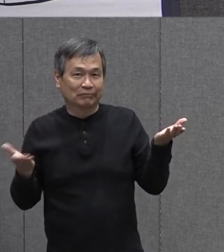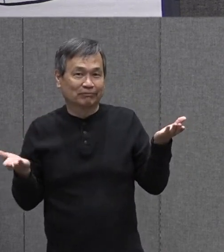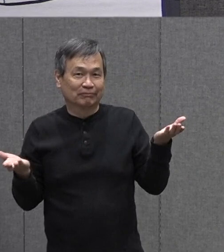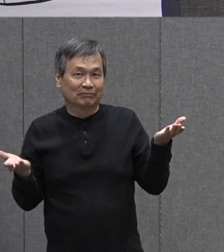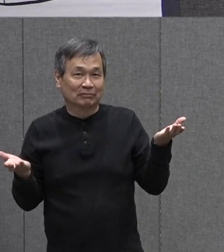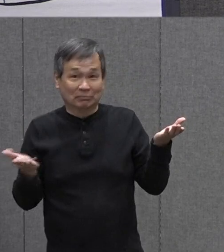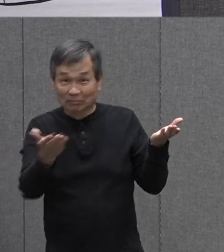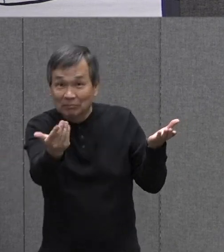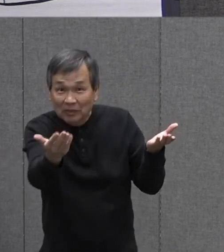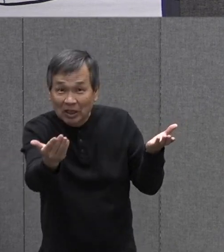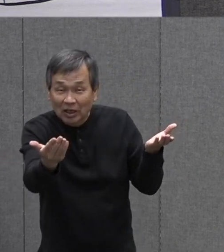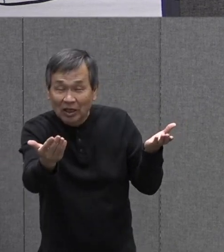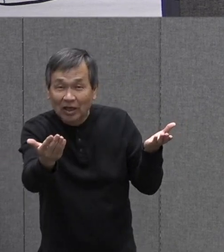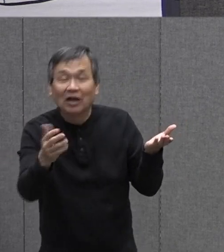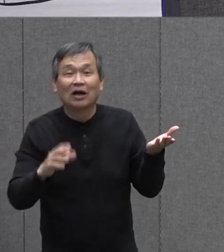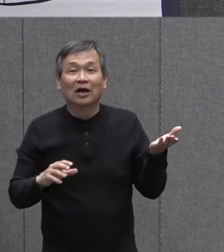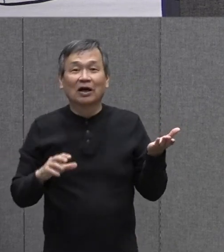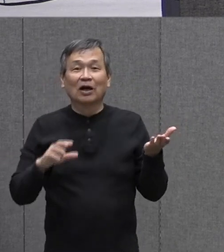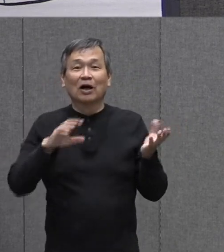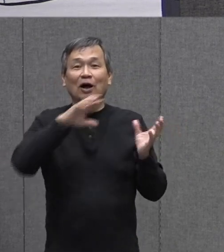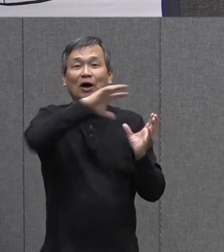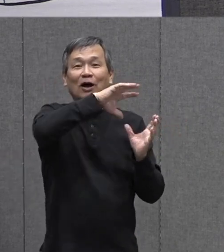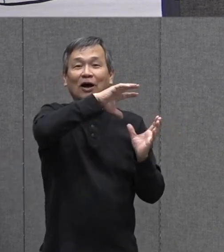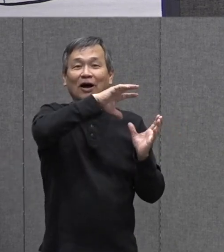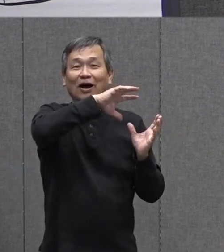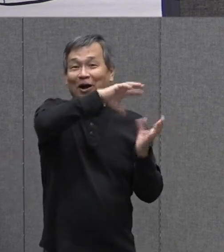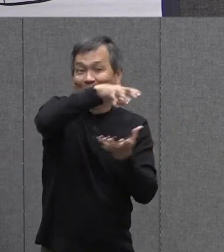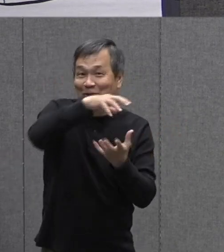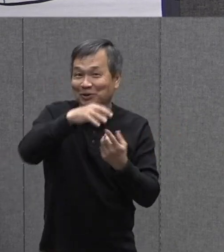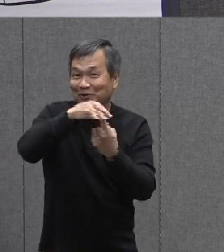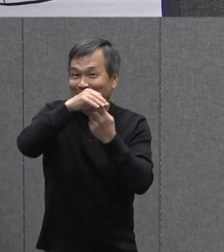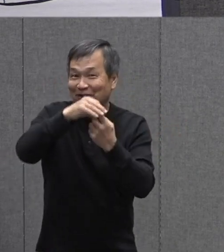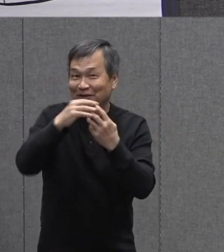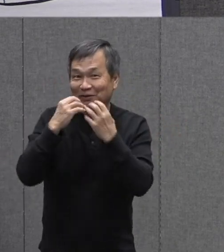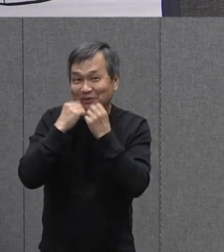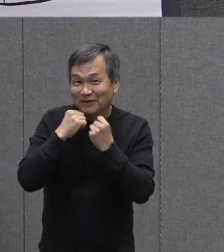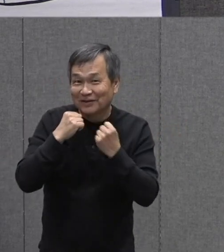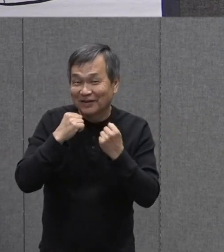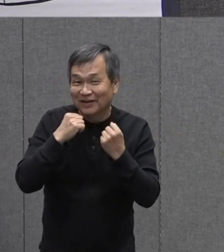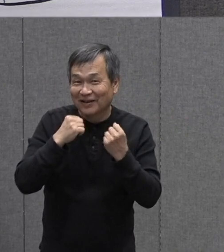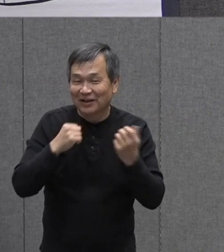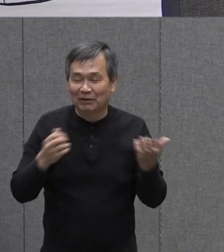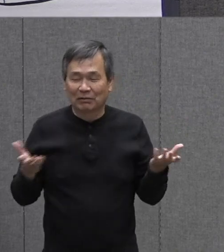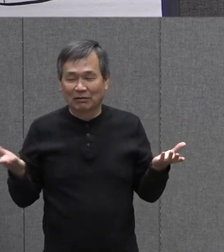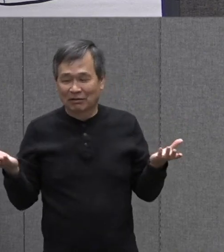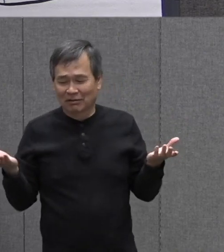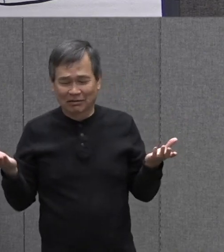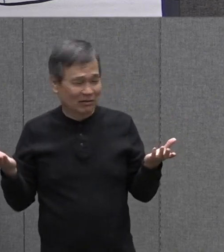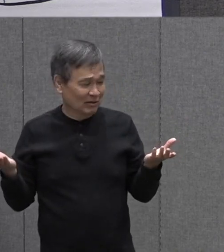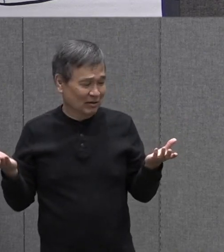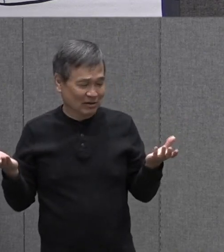The Earth is a special habitat to many creatures. Which earth do you think I'm talking about?